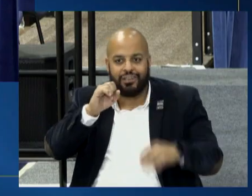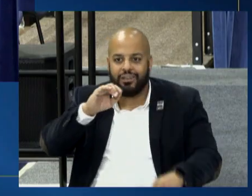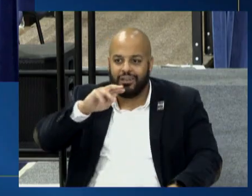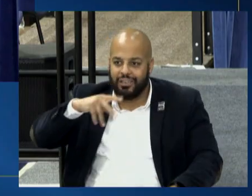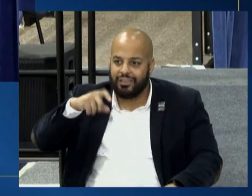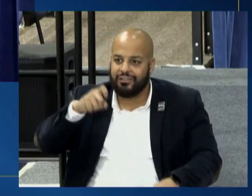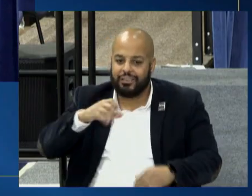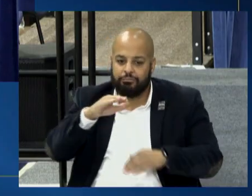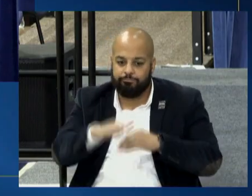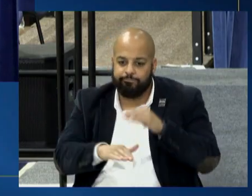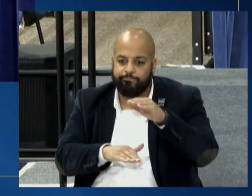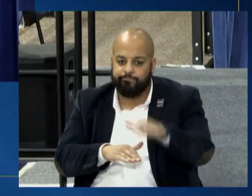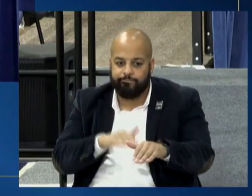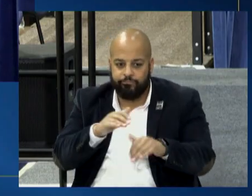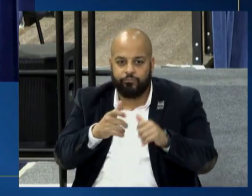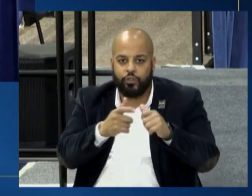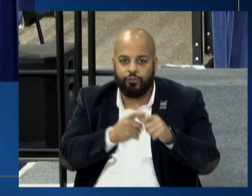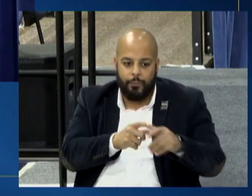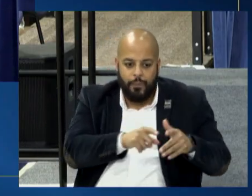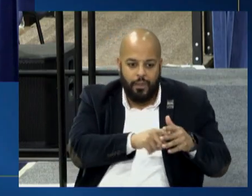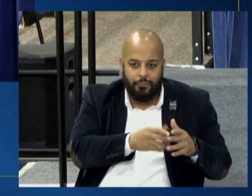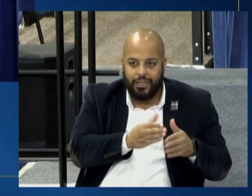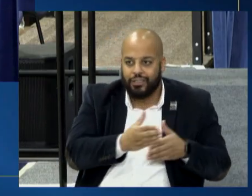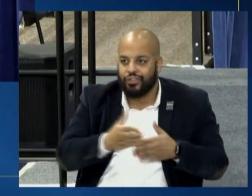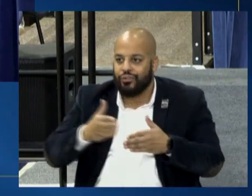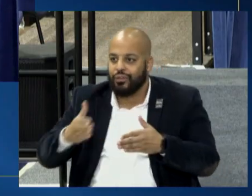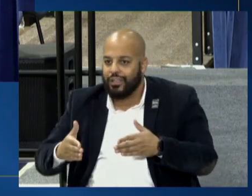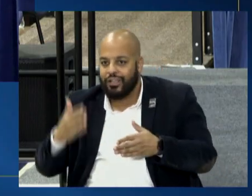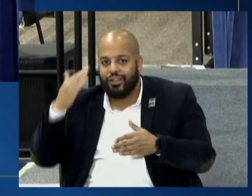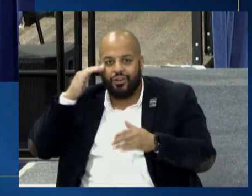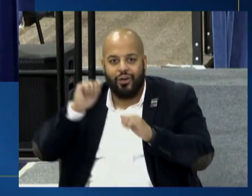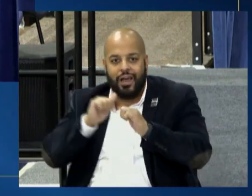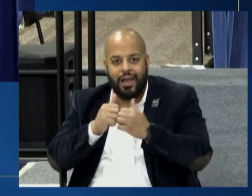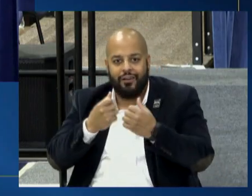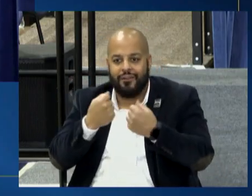one to many. And so, we're looking at, how do we make investments to help scale some